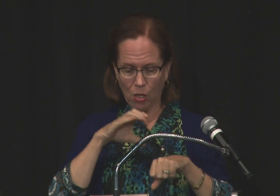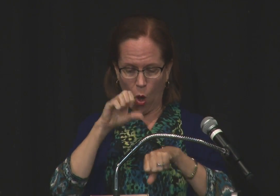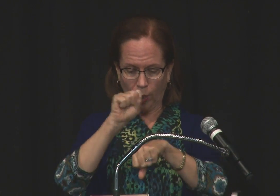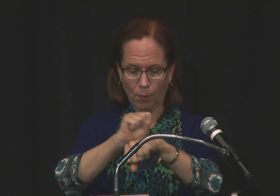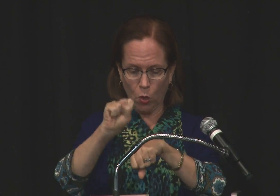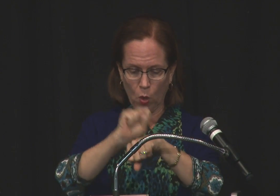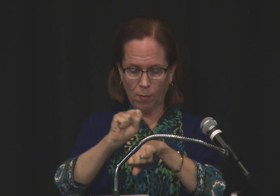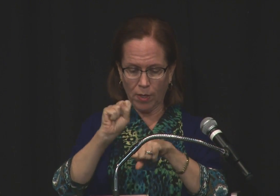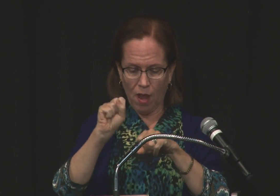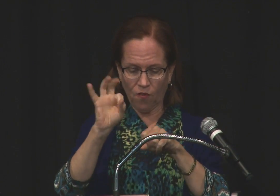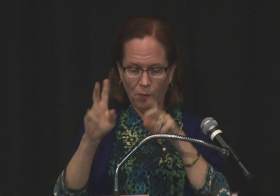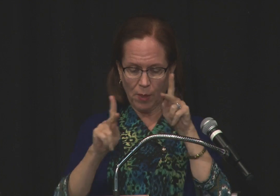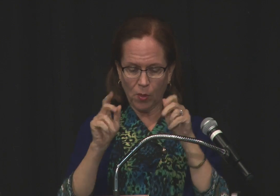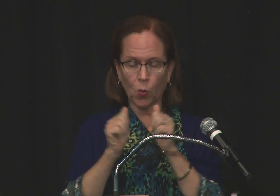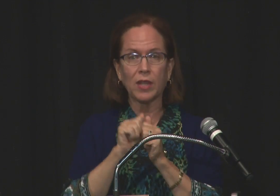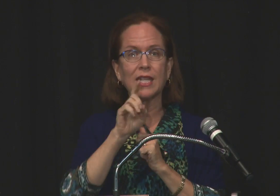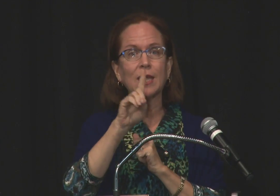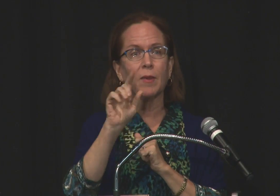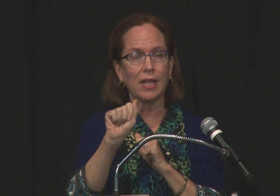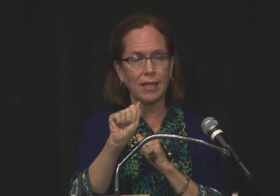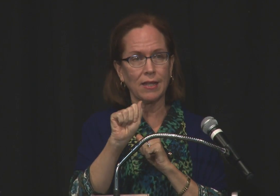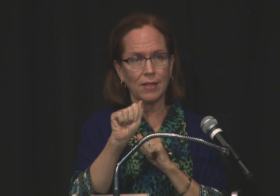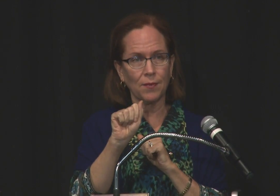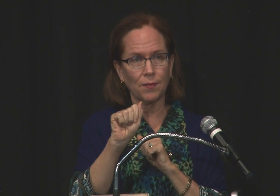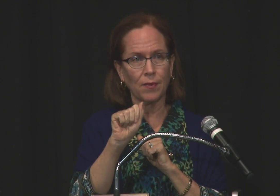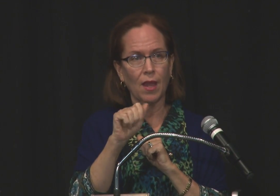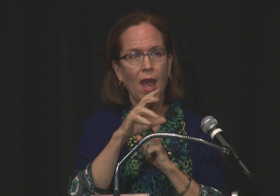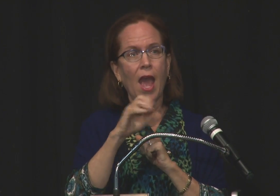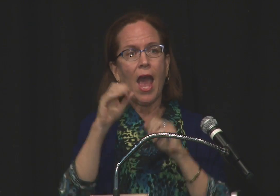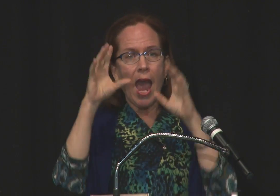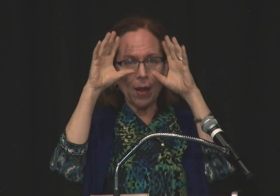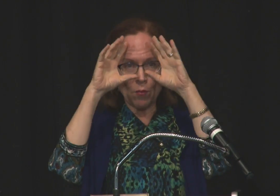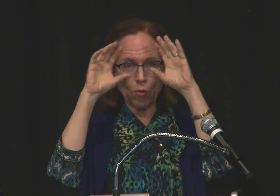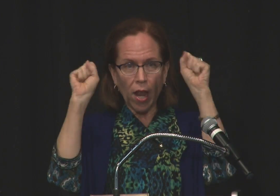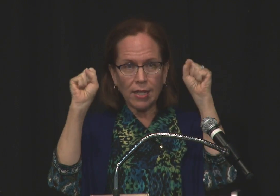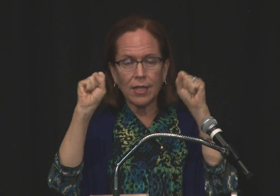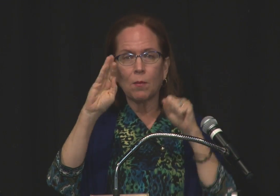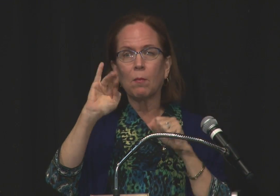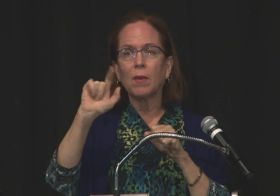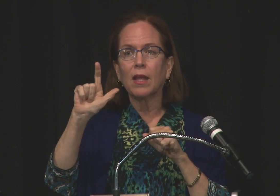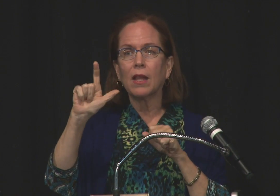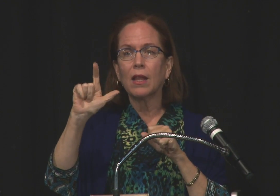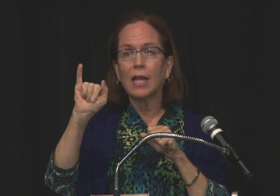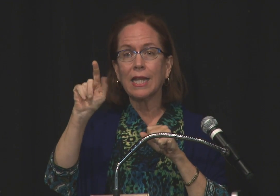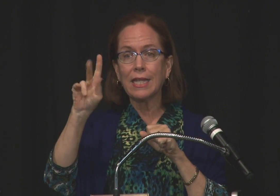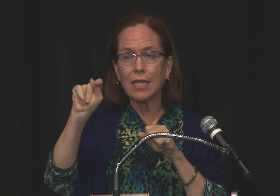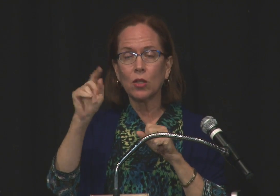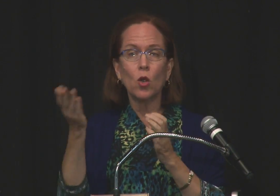on Employment of People with Disabilities. And President Bill Clinton